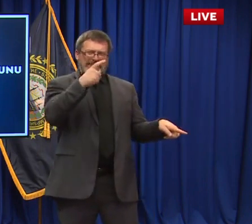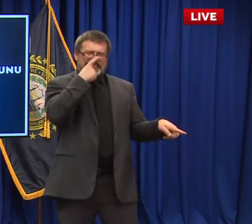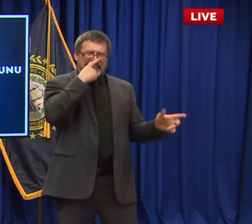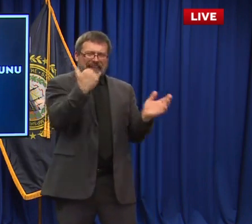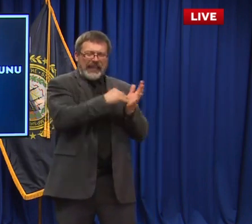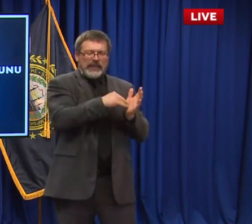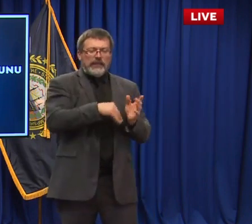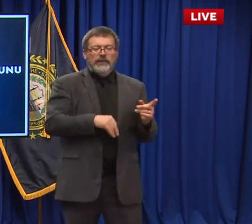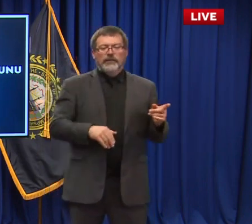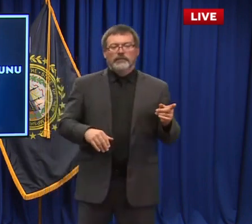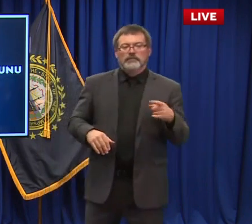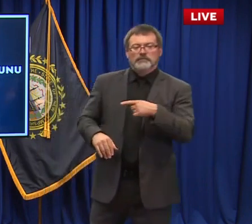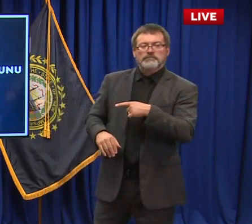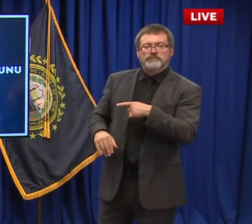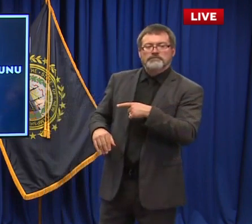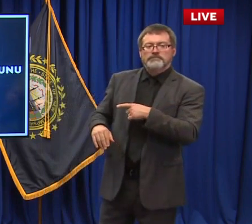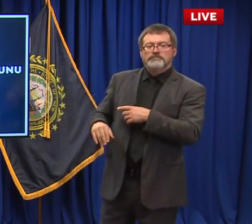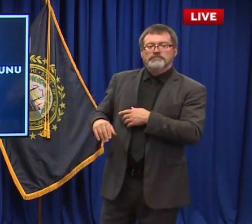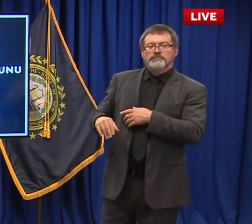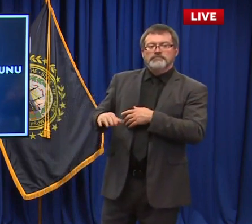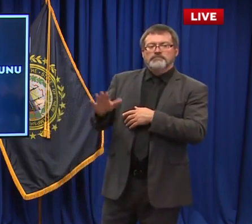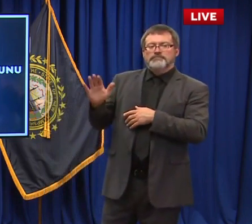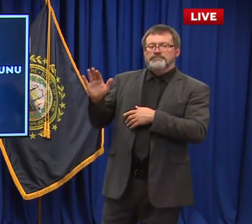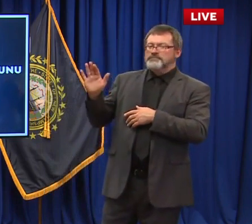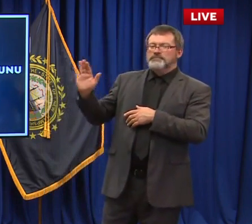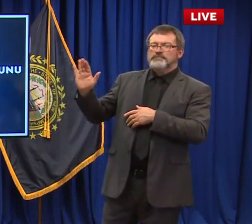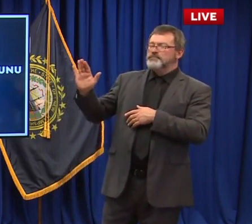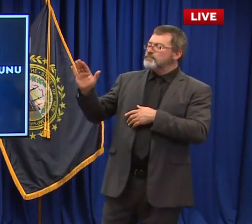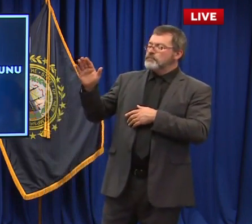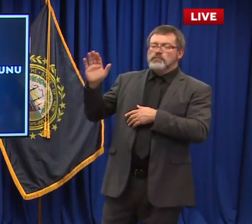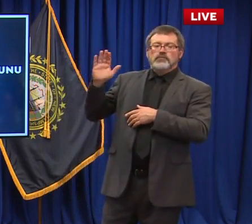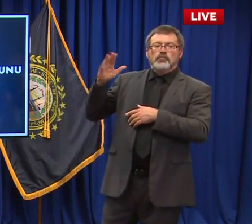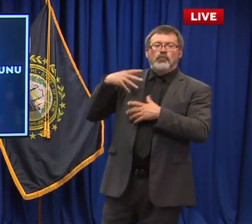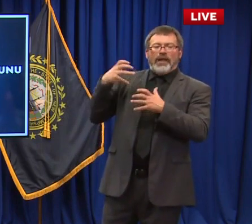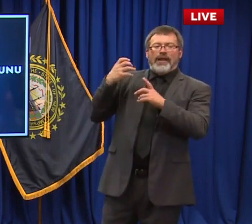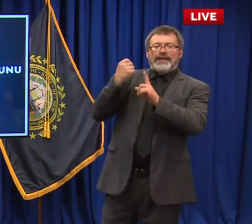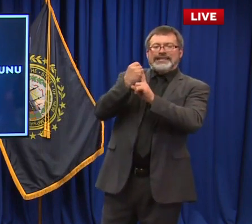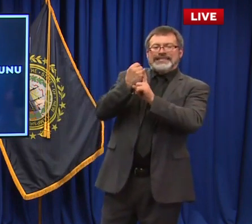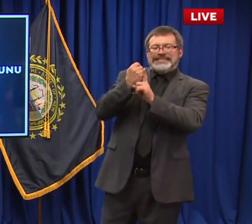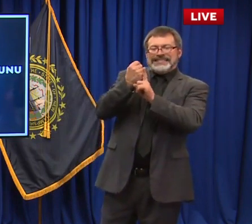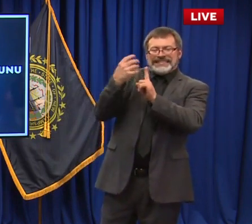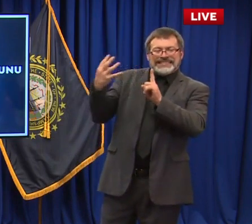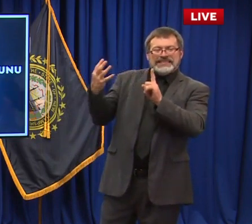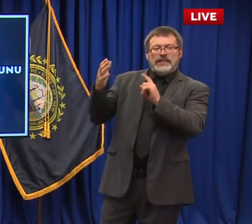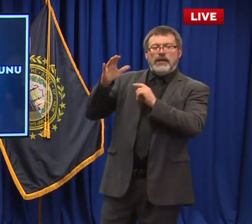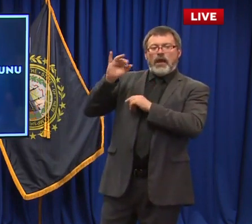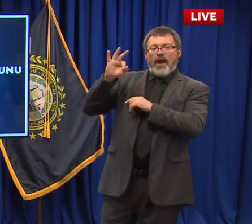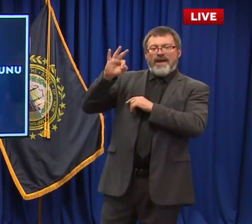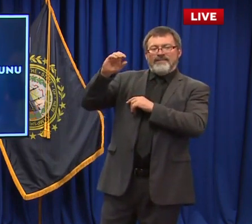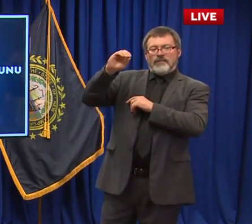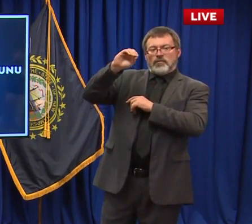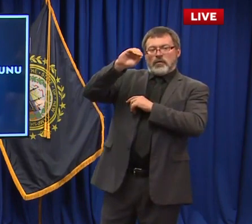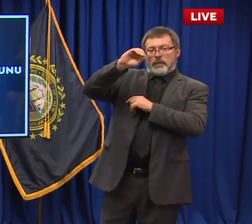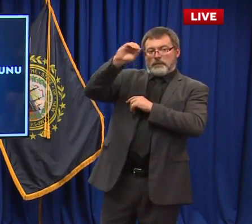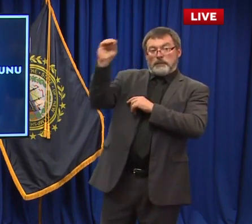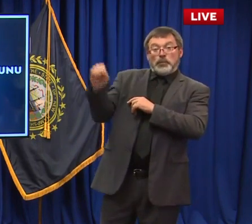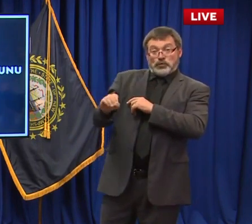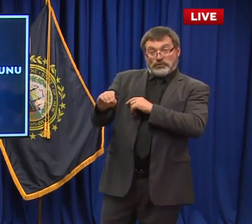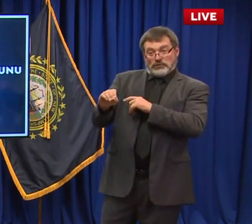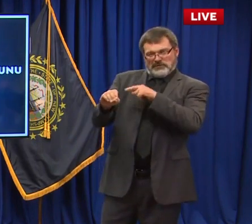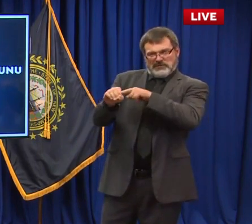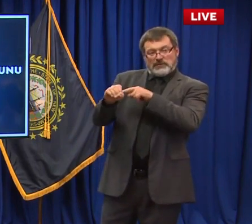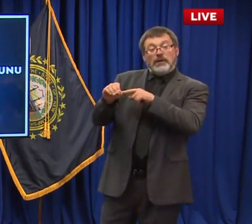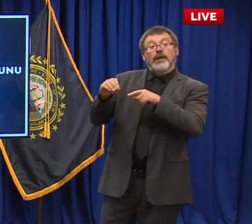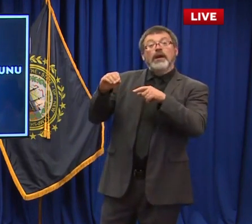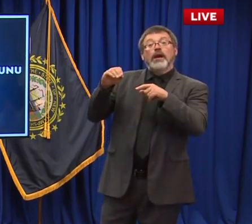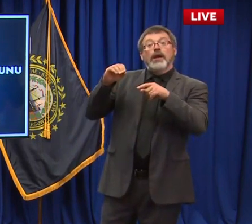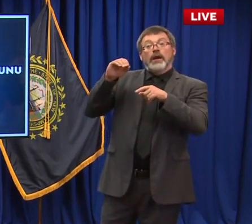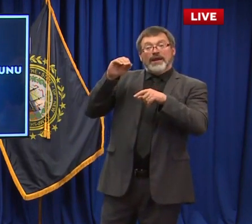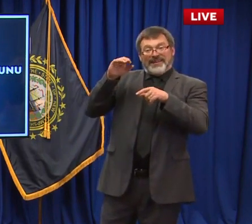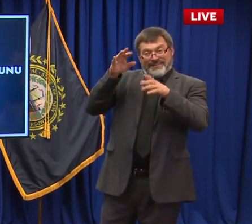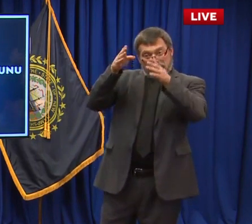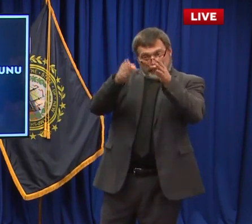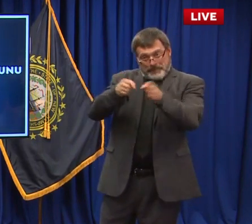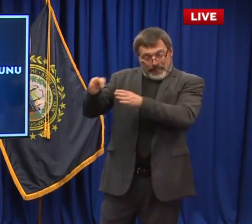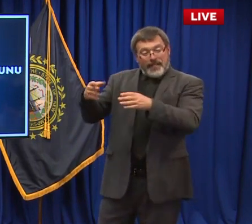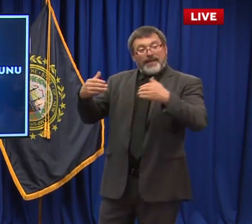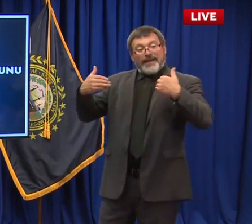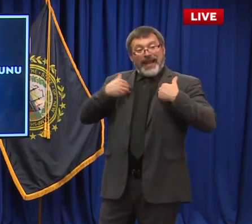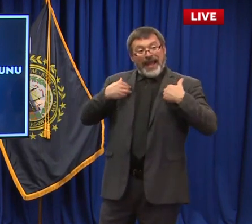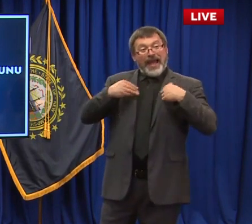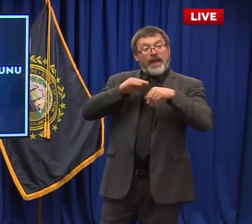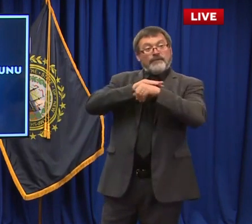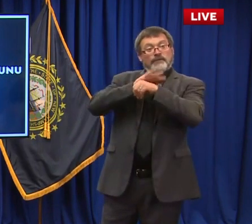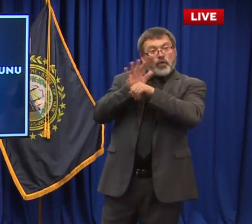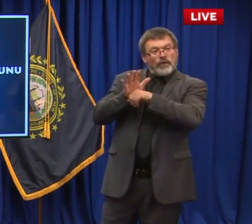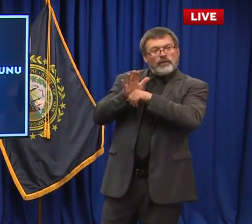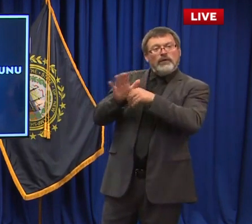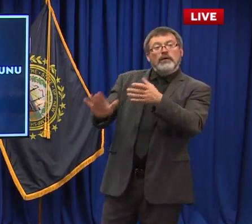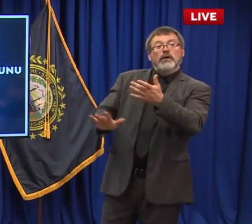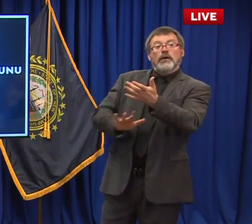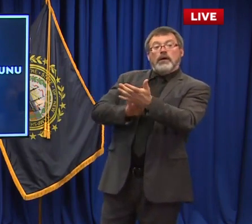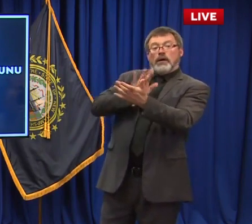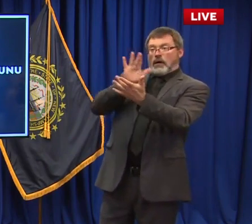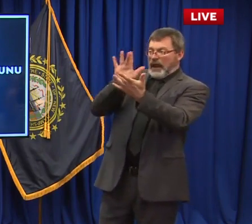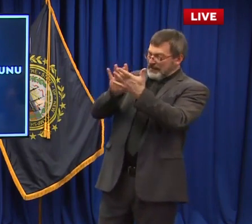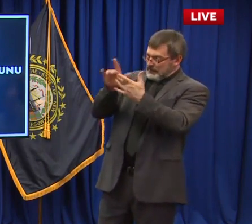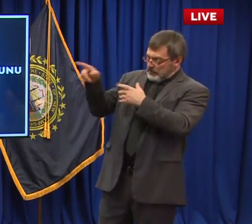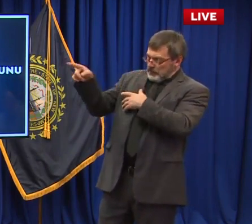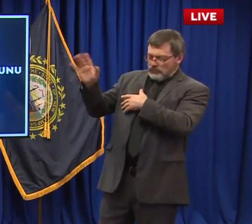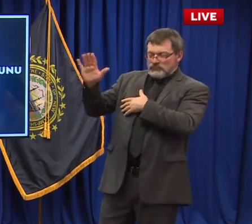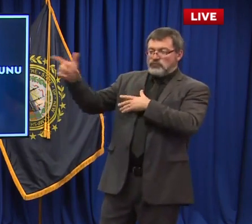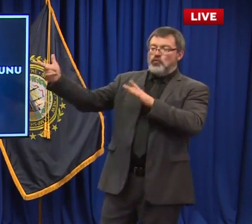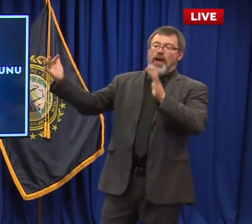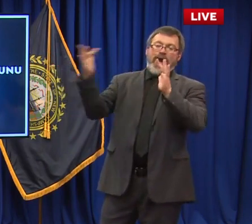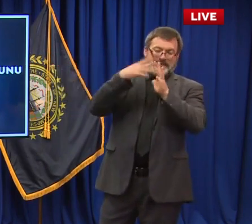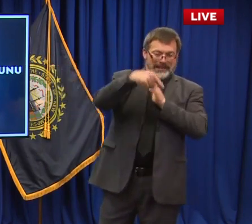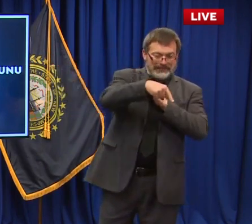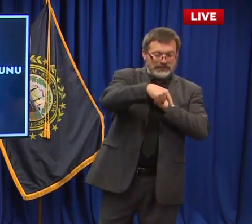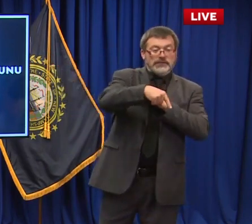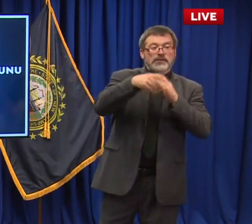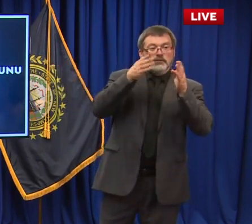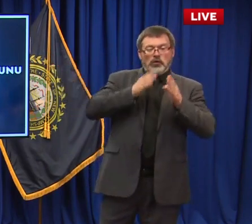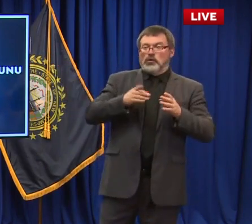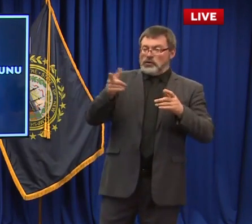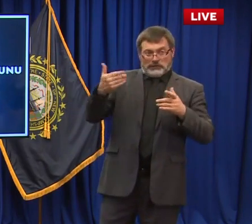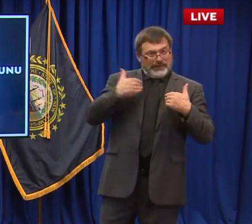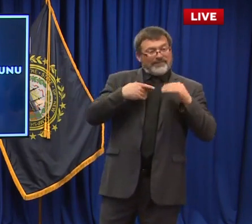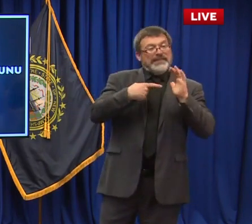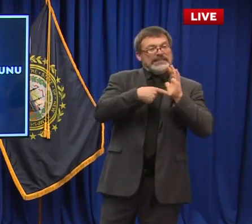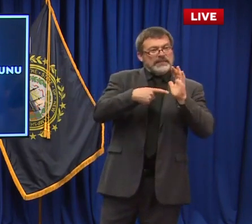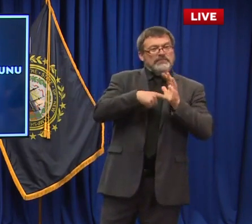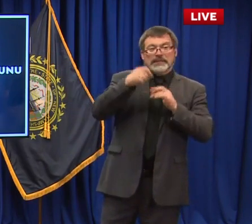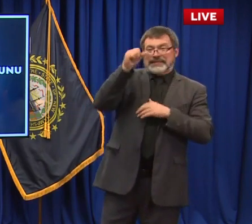I WAS JUST ASKING IF YOU COULD GIVE US SOME KIND OF INKLING, PERCENTAGE OF WHEN THEY TEST POSITIVE, THE CONTACT TRACER CALLS, ARE YOU HAVING SYMPTOMS?